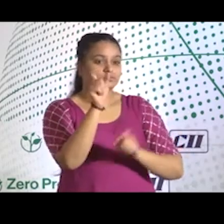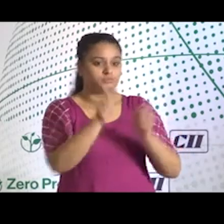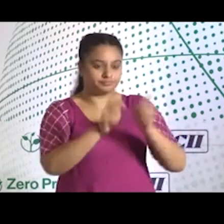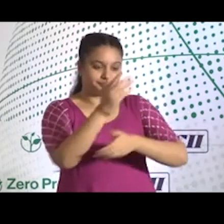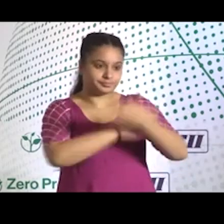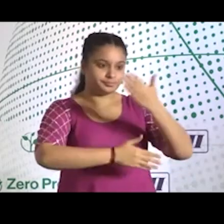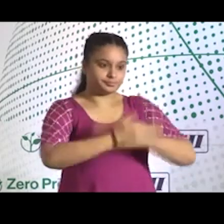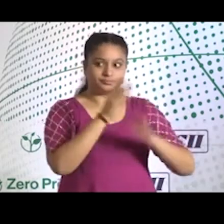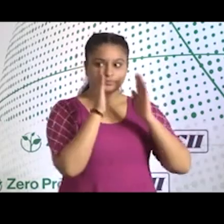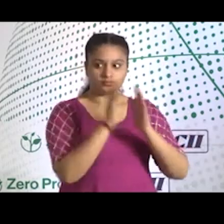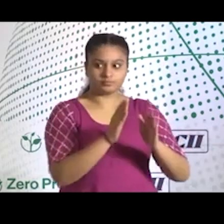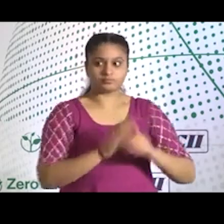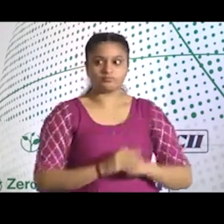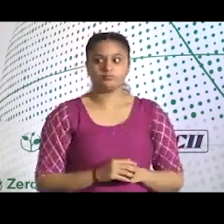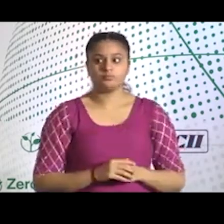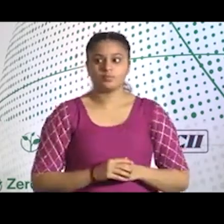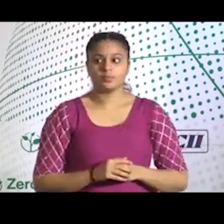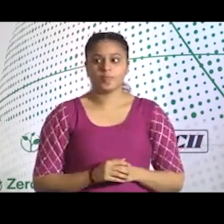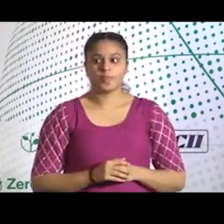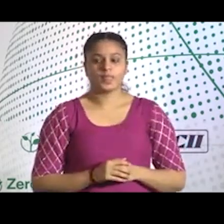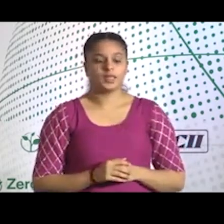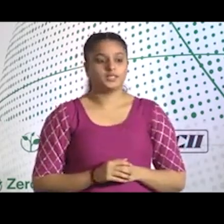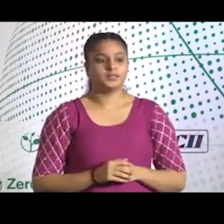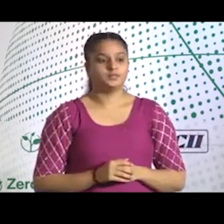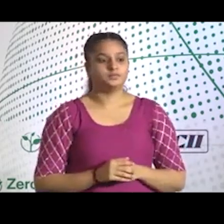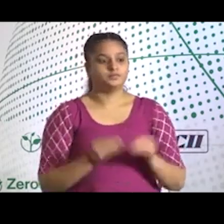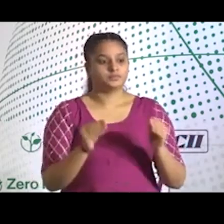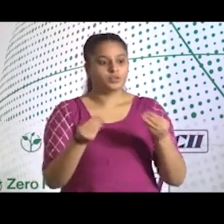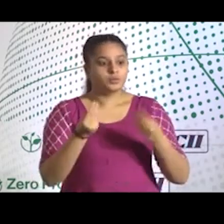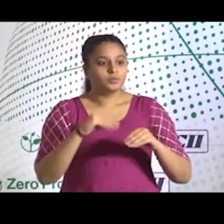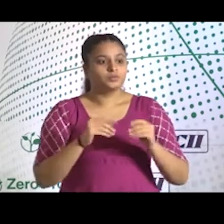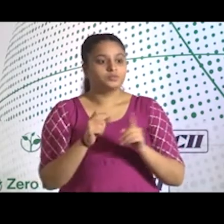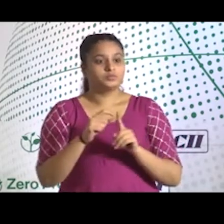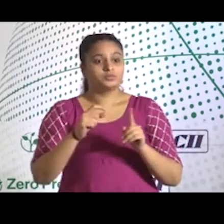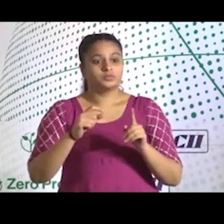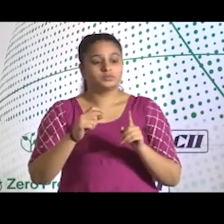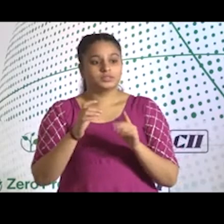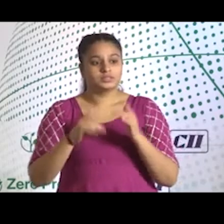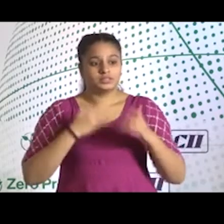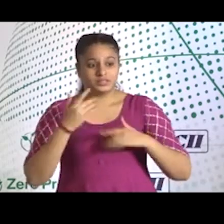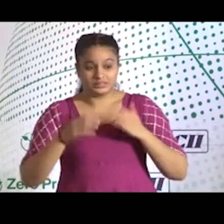We'll hear more from him because there's an interesting program that he started on people with disabilities,